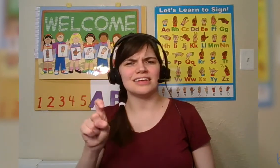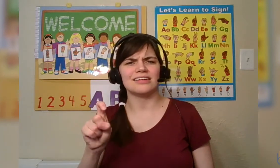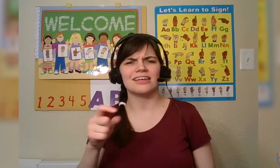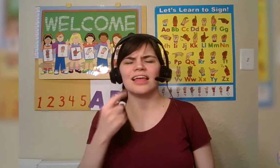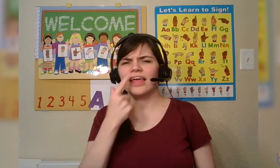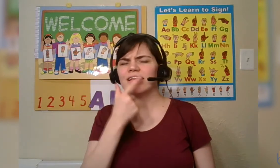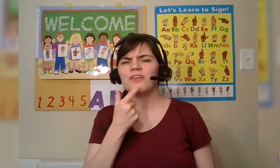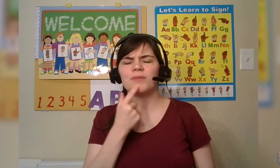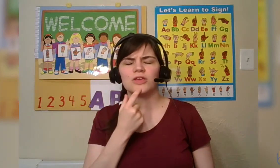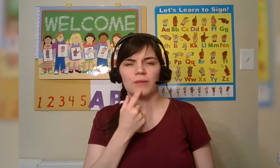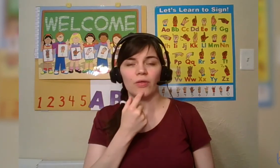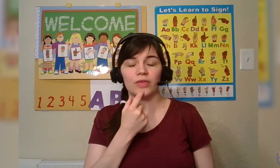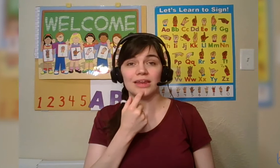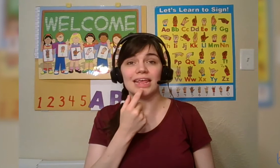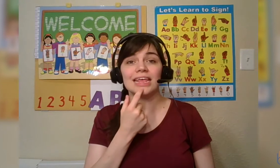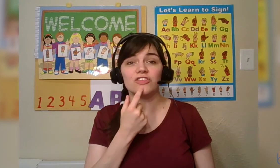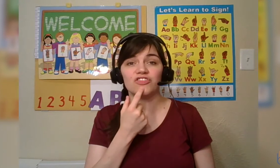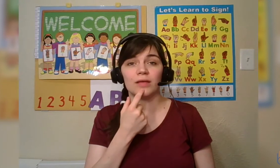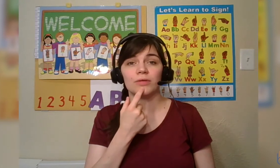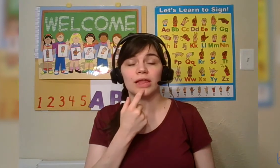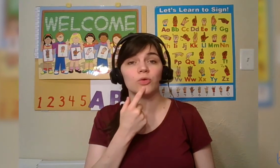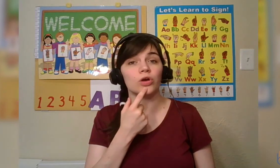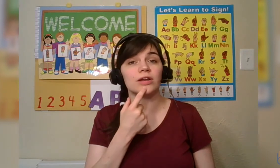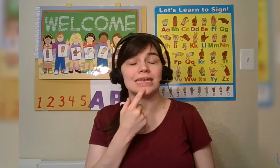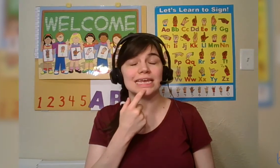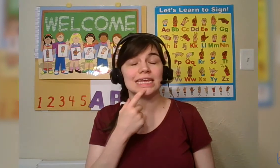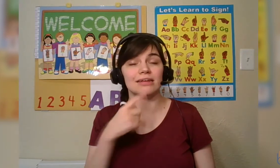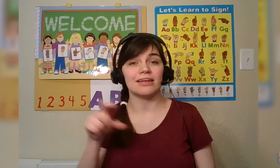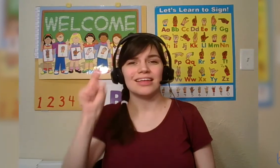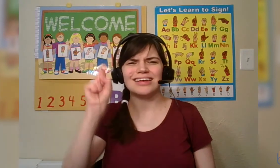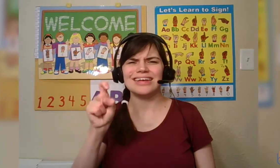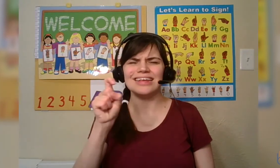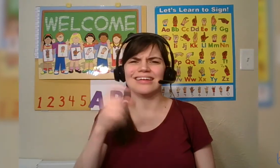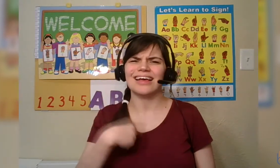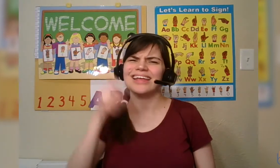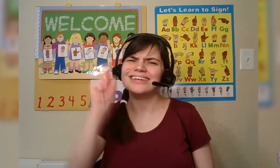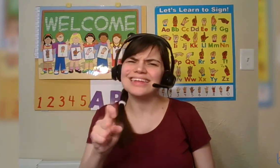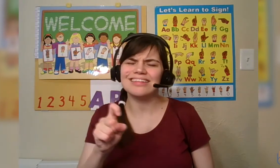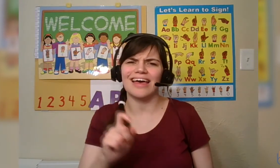And kind of make your mouth in an N-shape like the word, "need." Need. I need that.